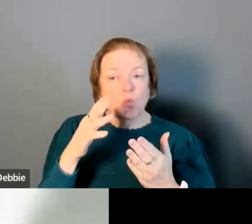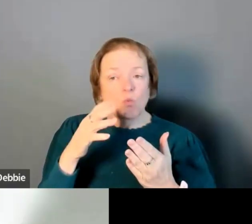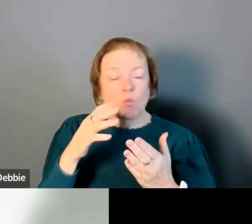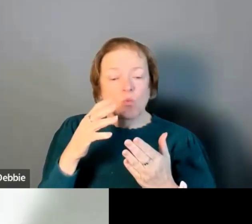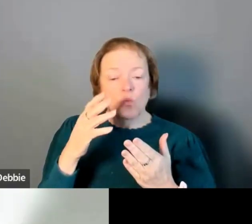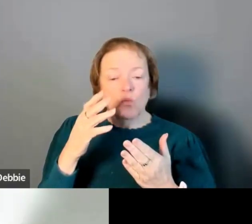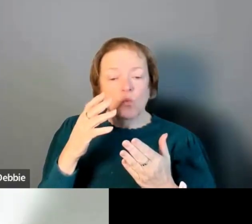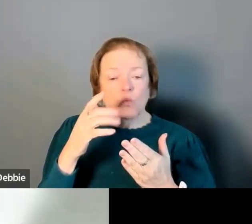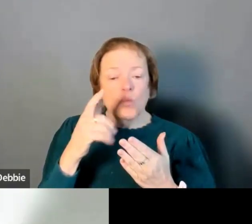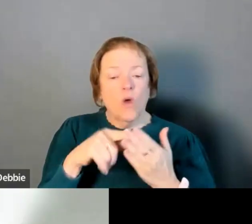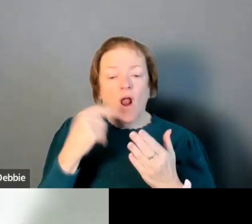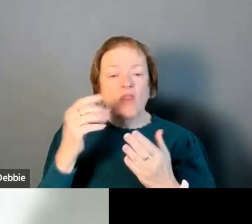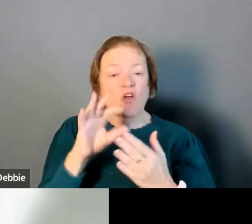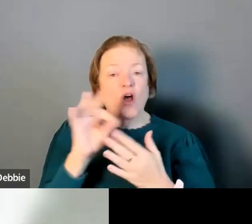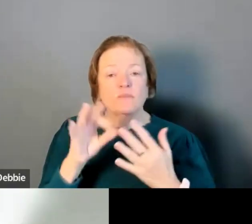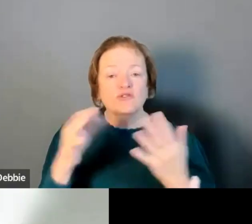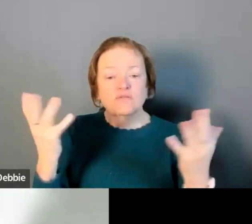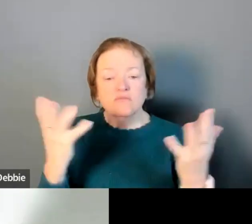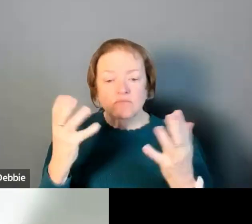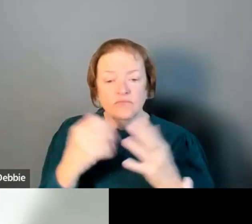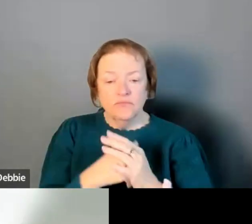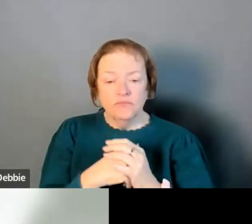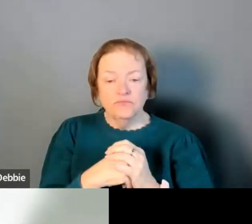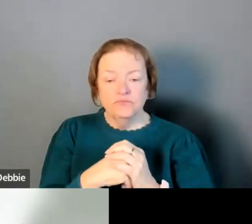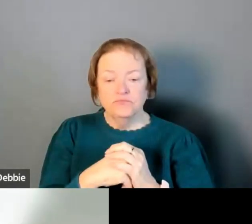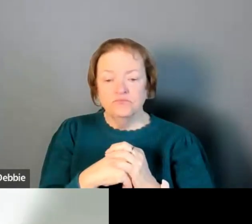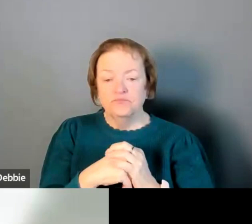If it is personal amplification, the options that you are going to have,